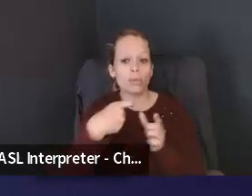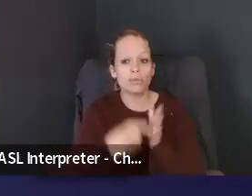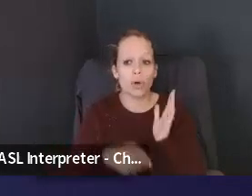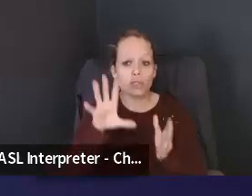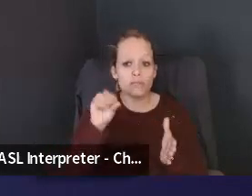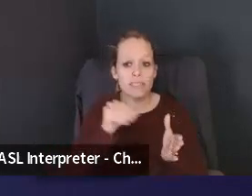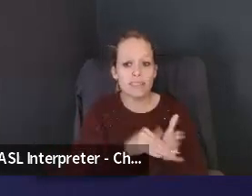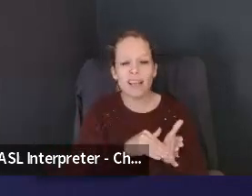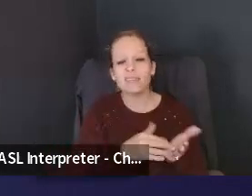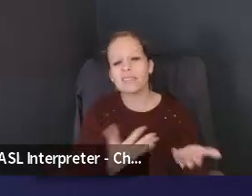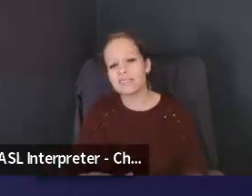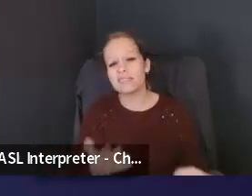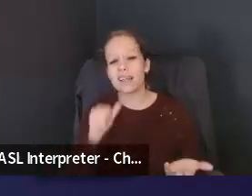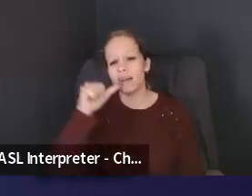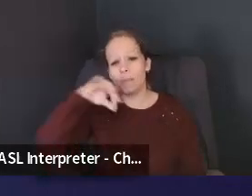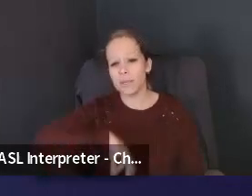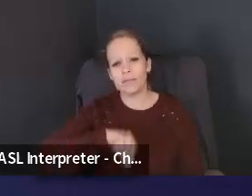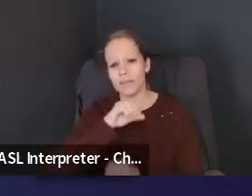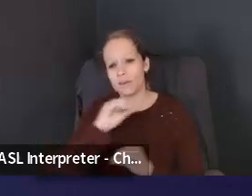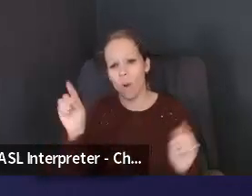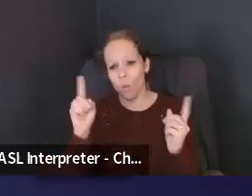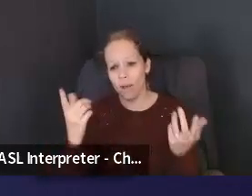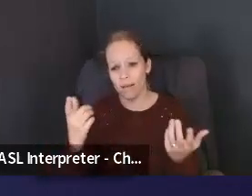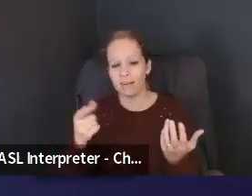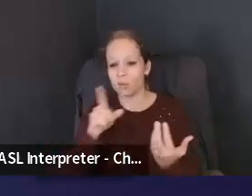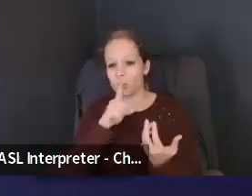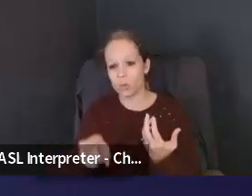ourselves up for failure. So, I think you need to make sure that you're and it's hard to do because